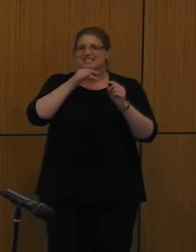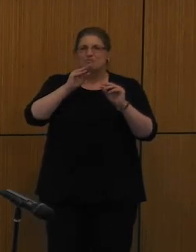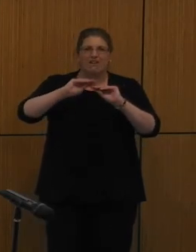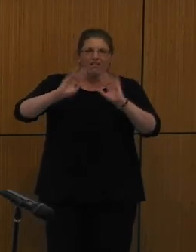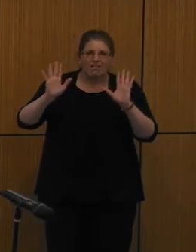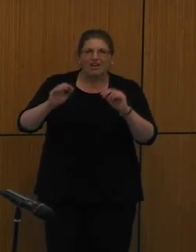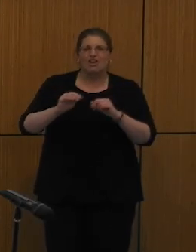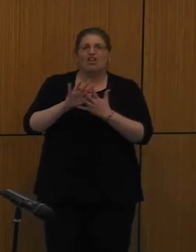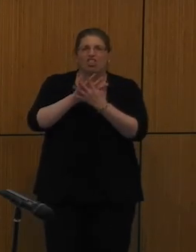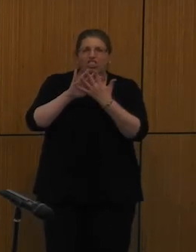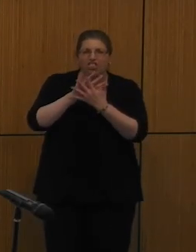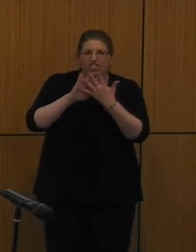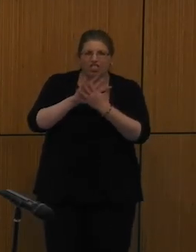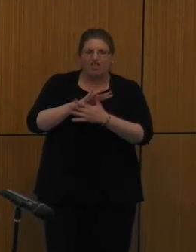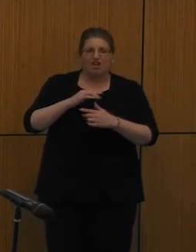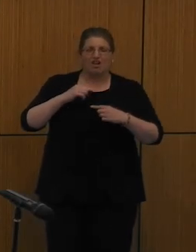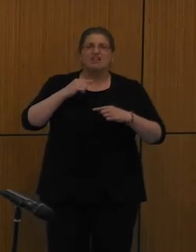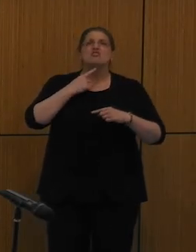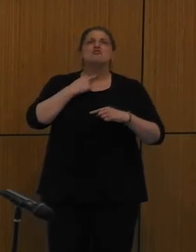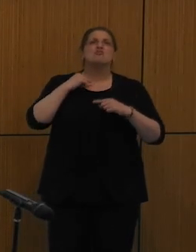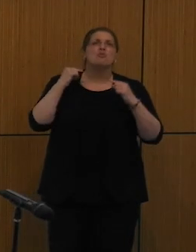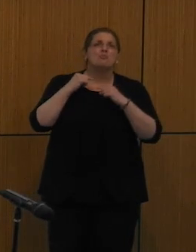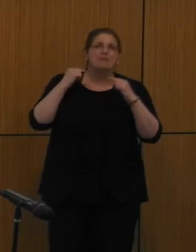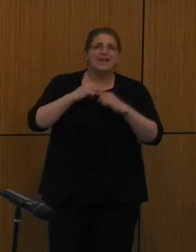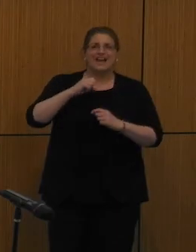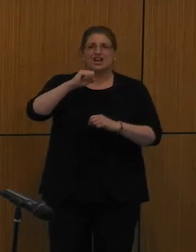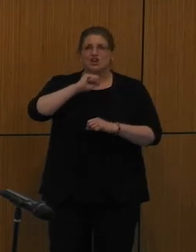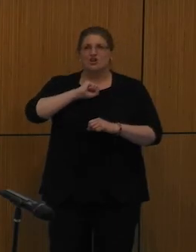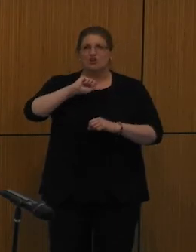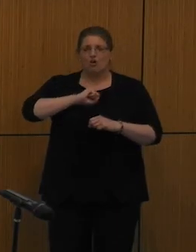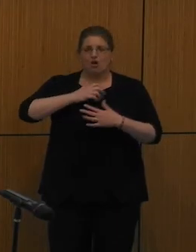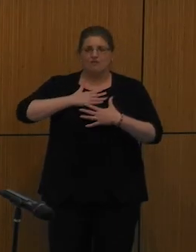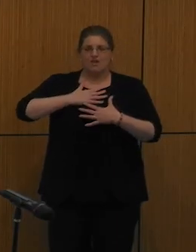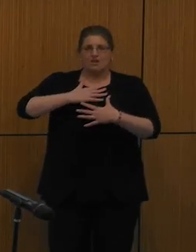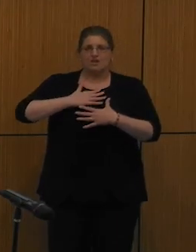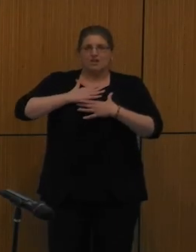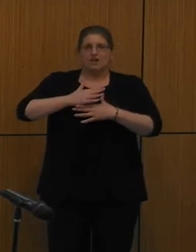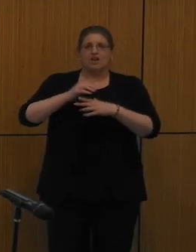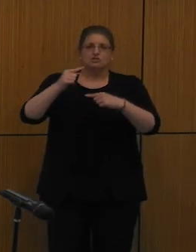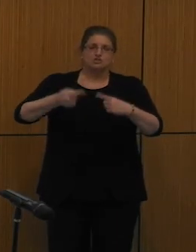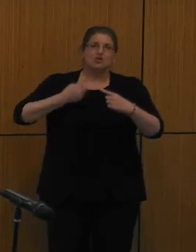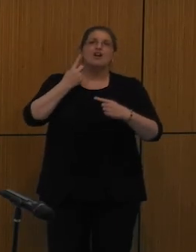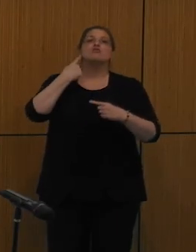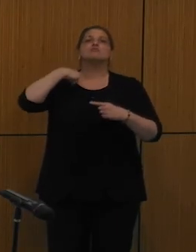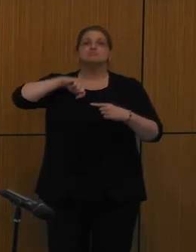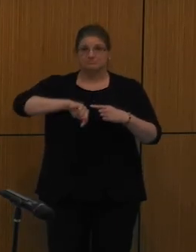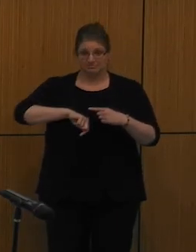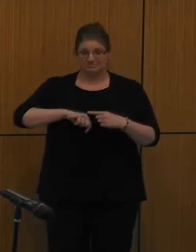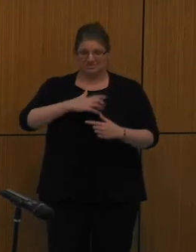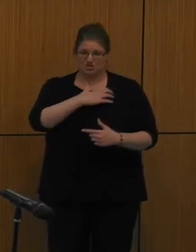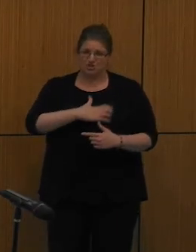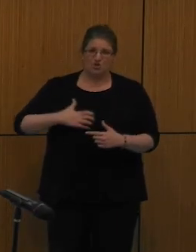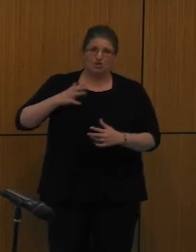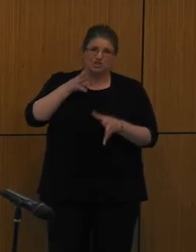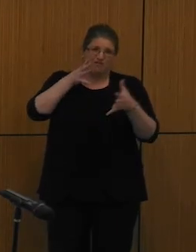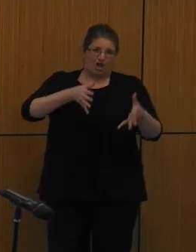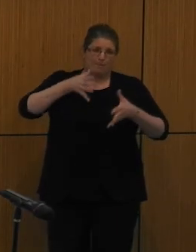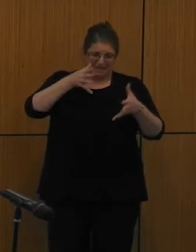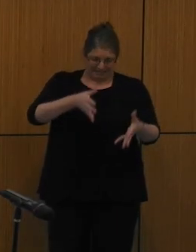cough, shortness of breath, trouble swallowing, nausea and vomiting. Okay, so